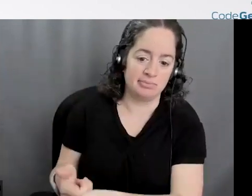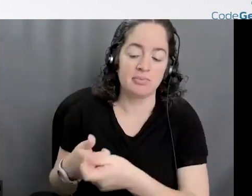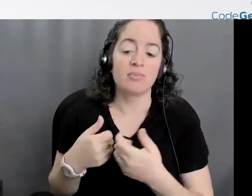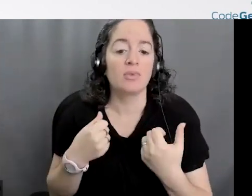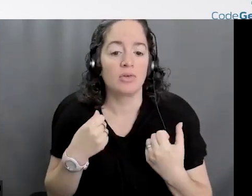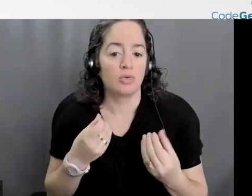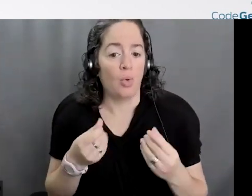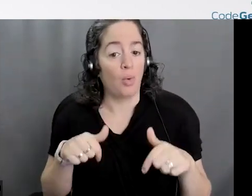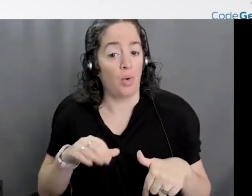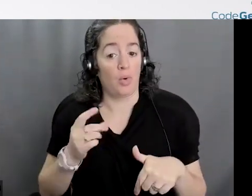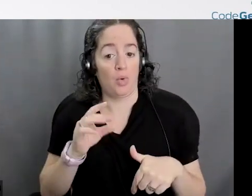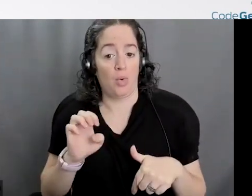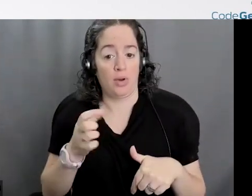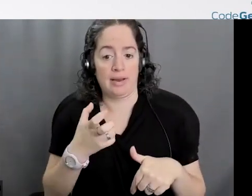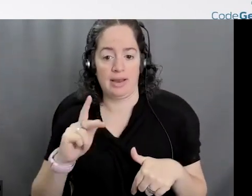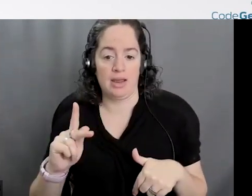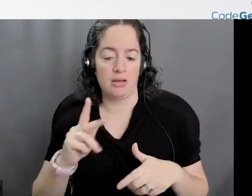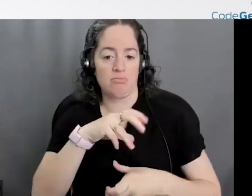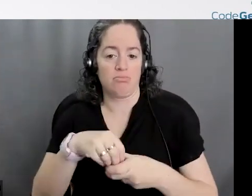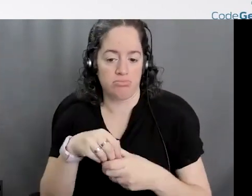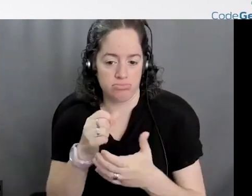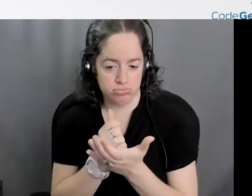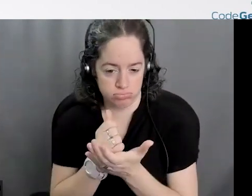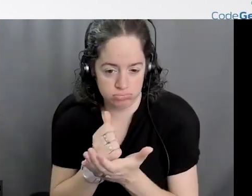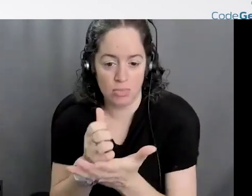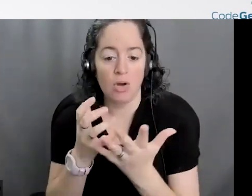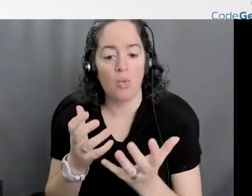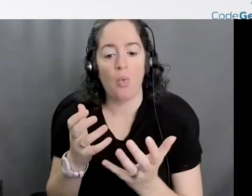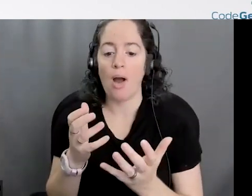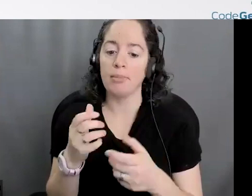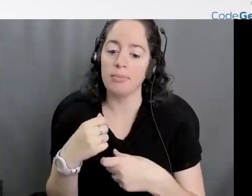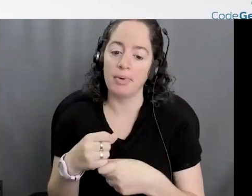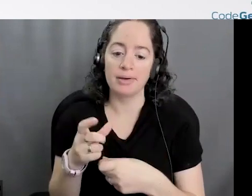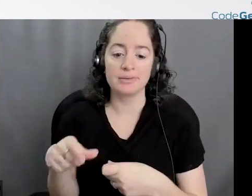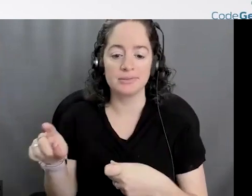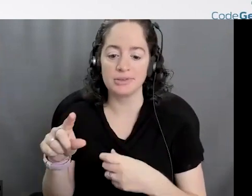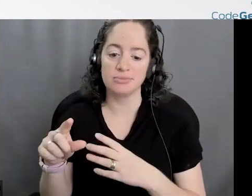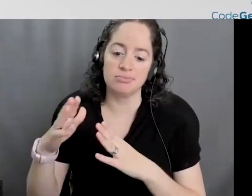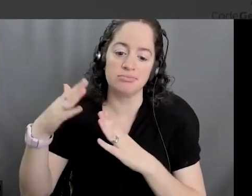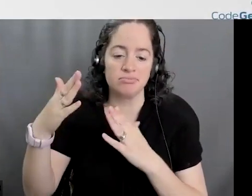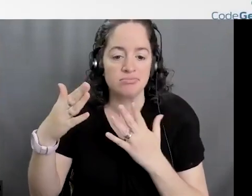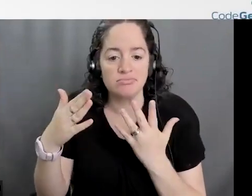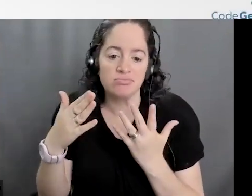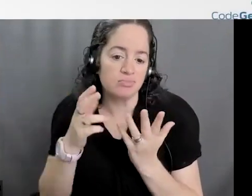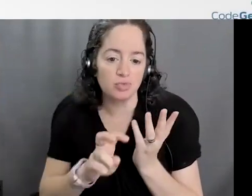Our aspiration was to make this one of the best transportation websites in the country, and we will show you how we do that.